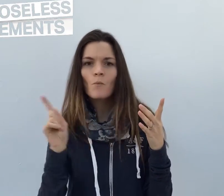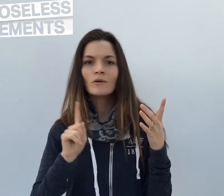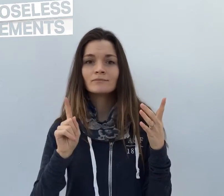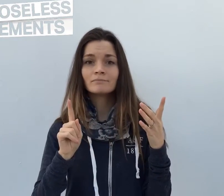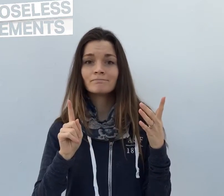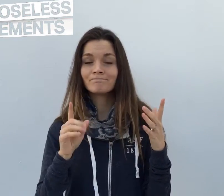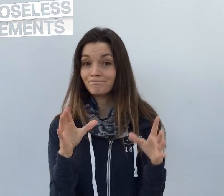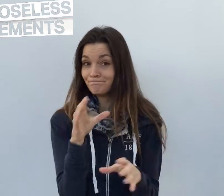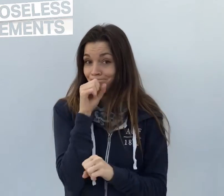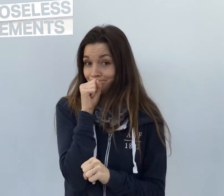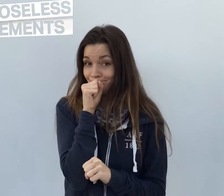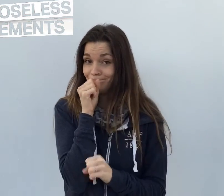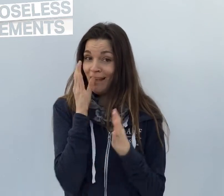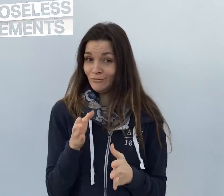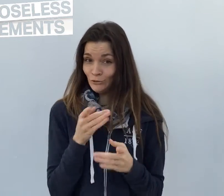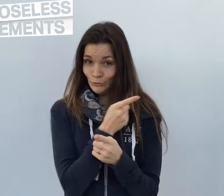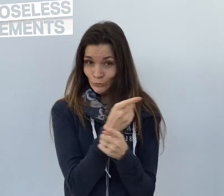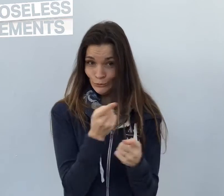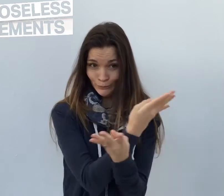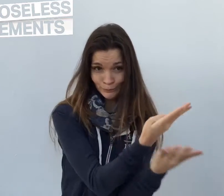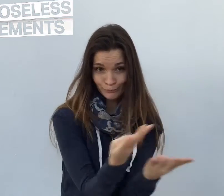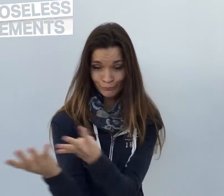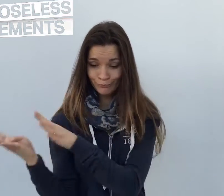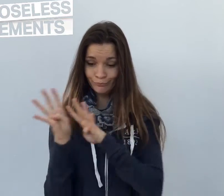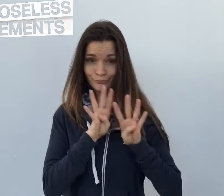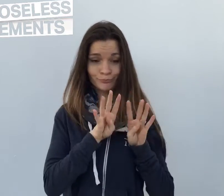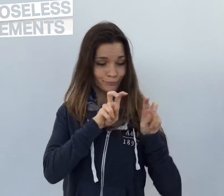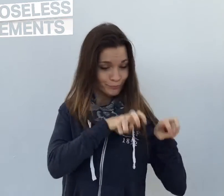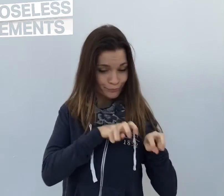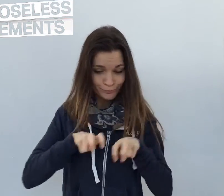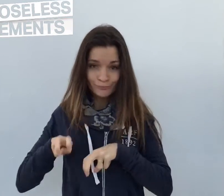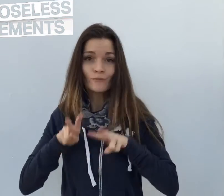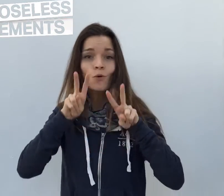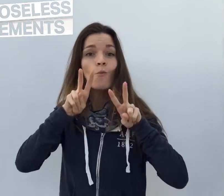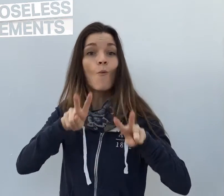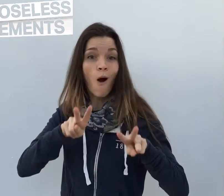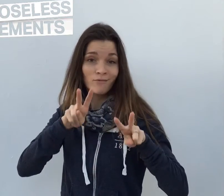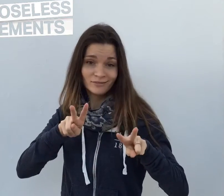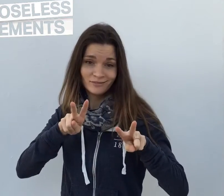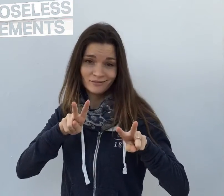If you want to know more about the story you’re going to have to come and see it for yourselves.